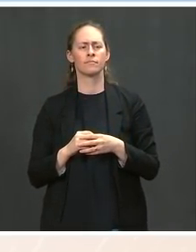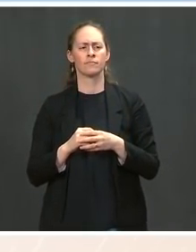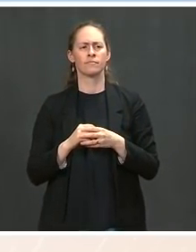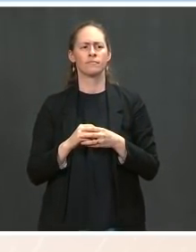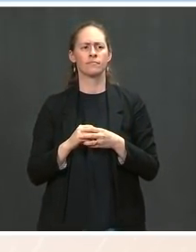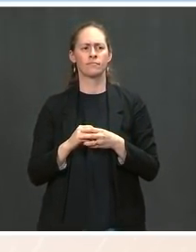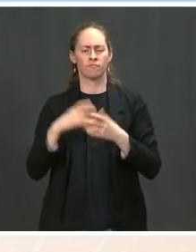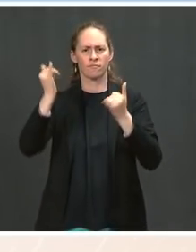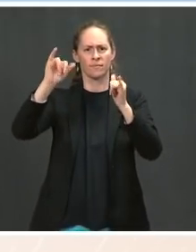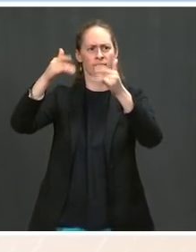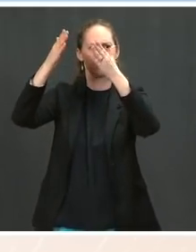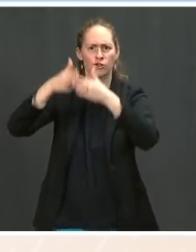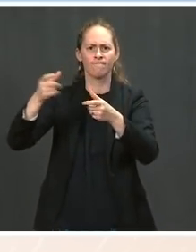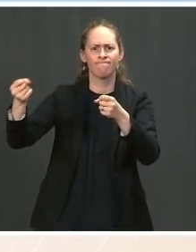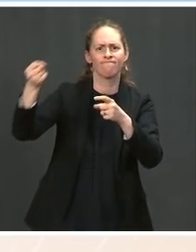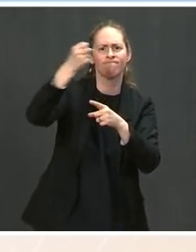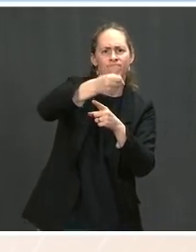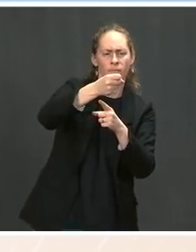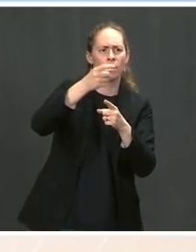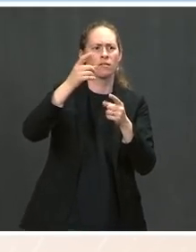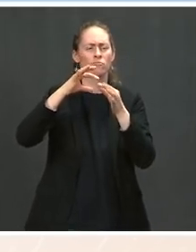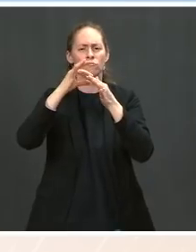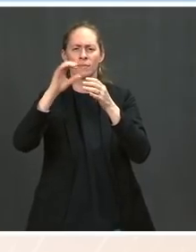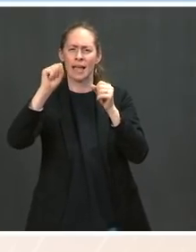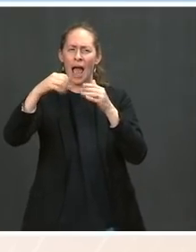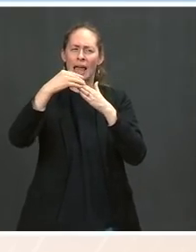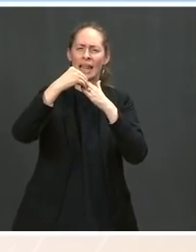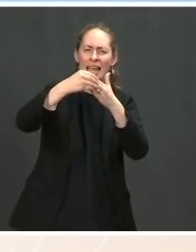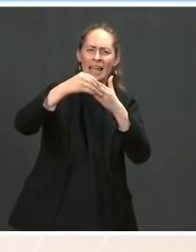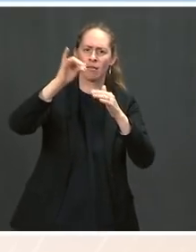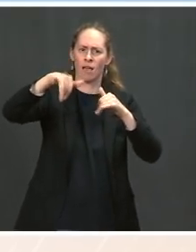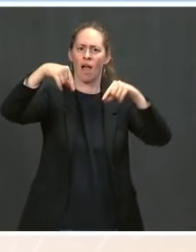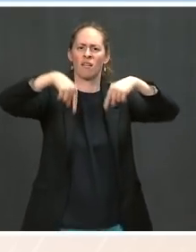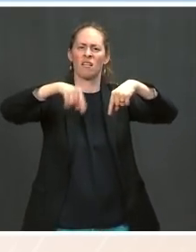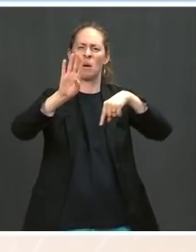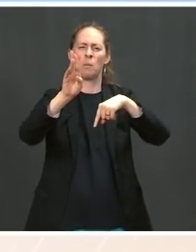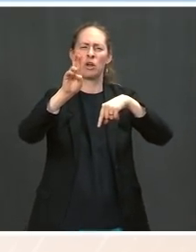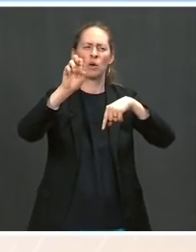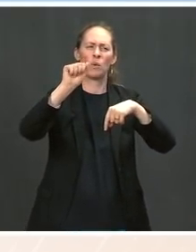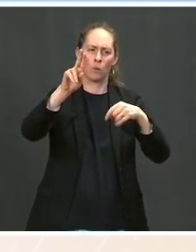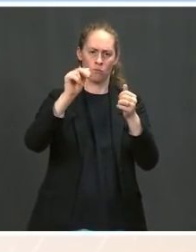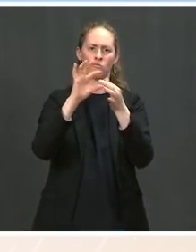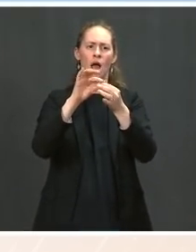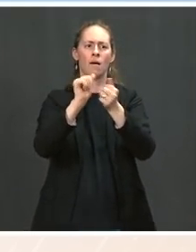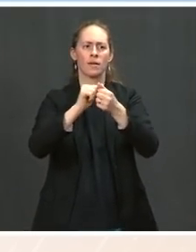to lead the Bureau. Could you confirm that? Ms. Psaki: I don't have any personnel announcements to make.